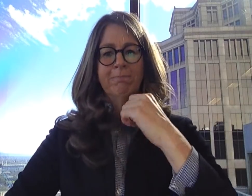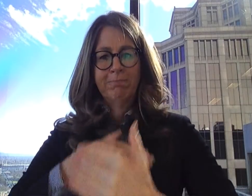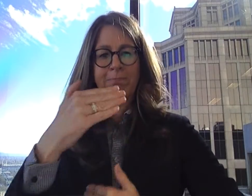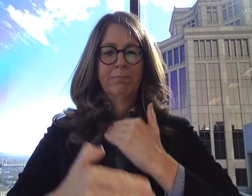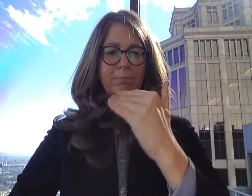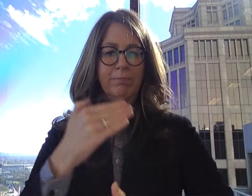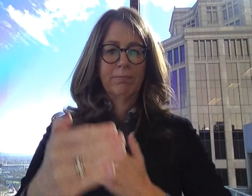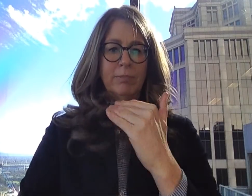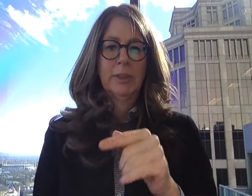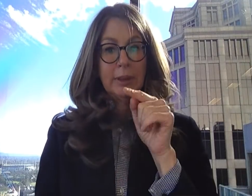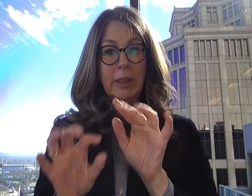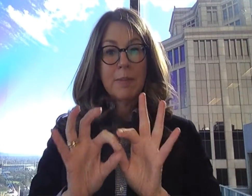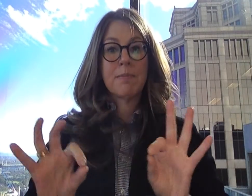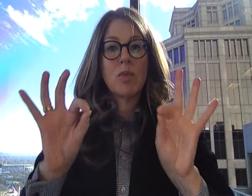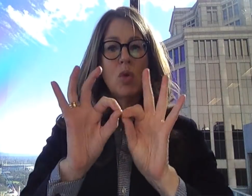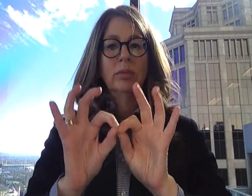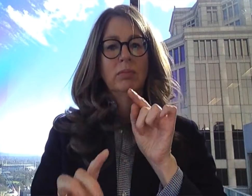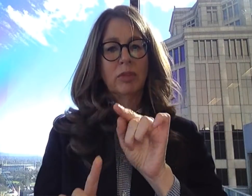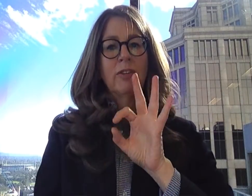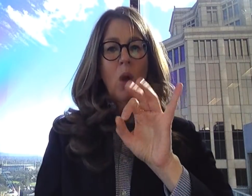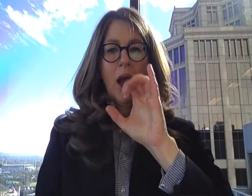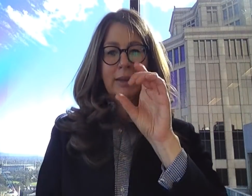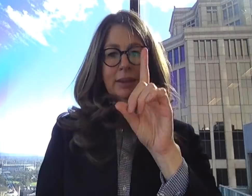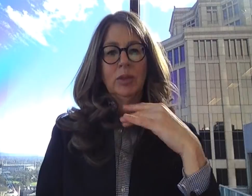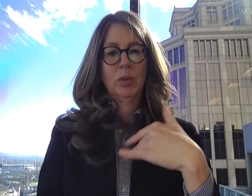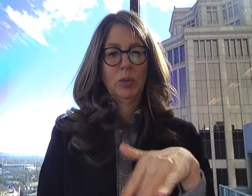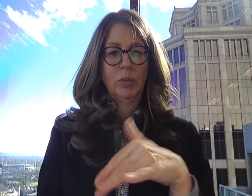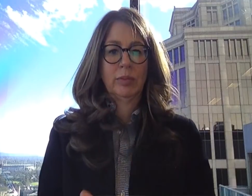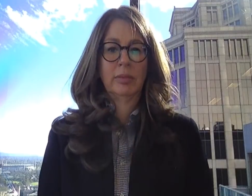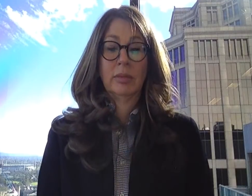task for ICSD and it will only succeed with the passion